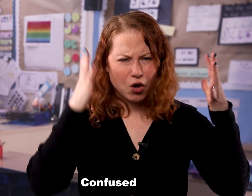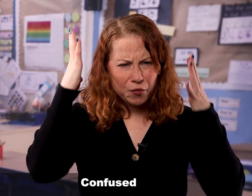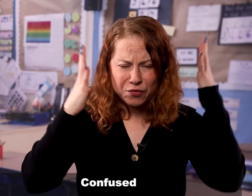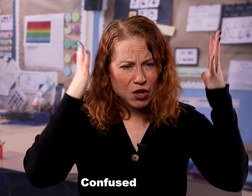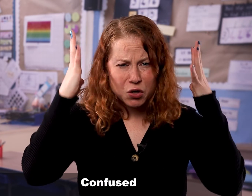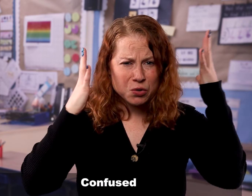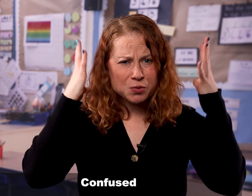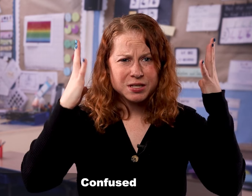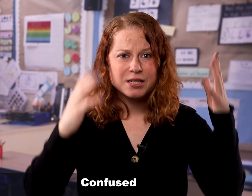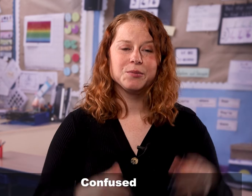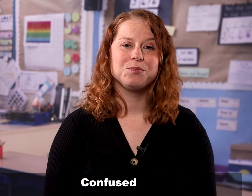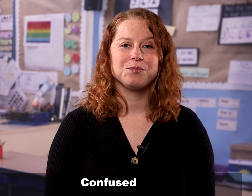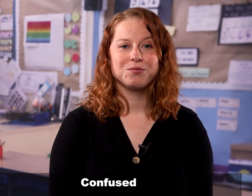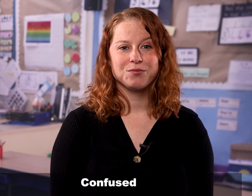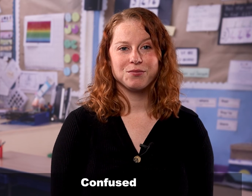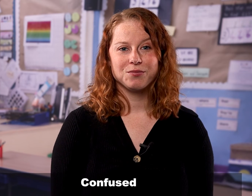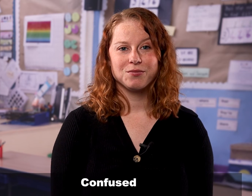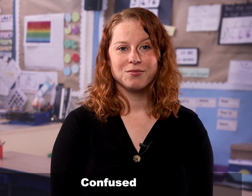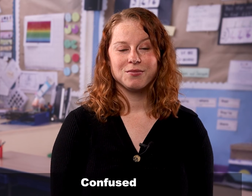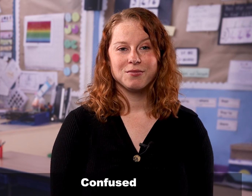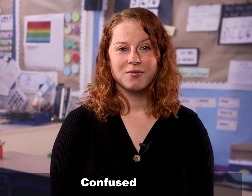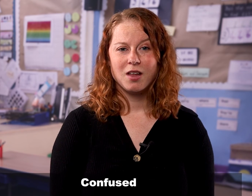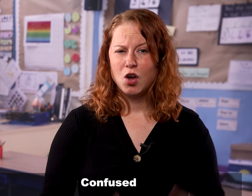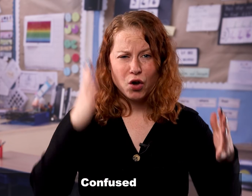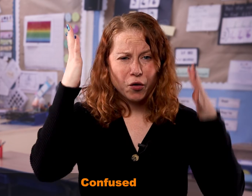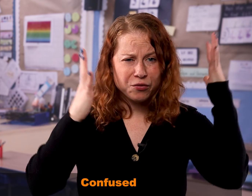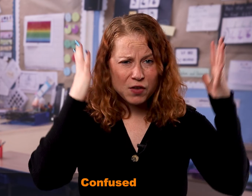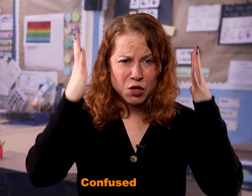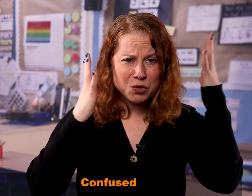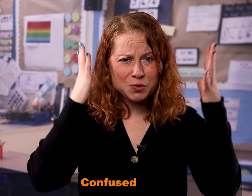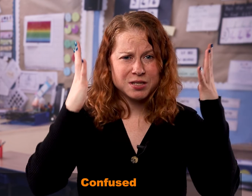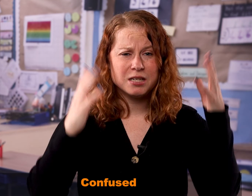Confused Confused